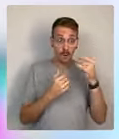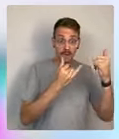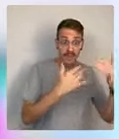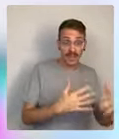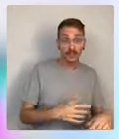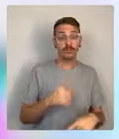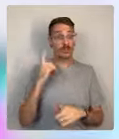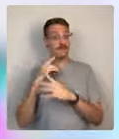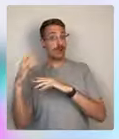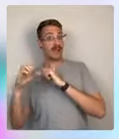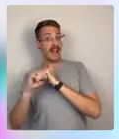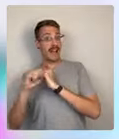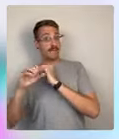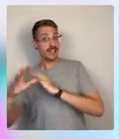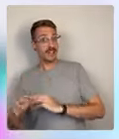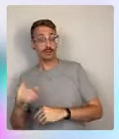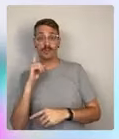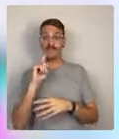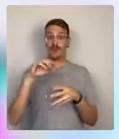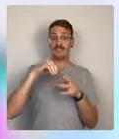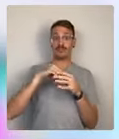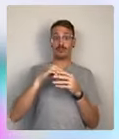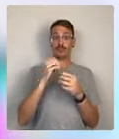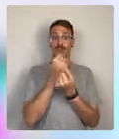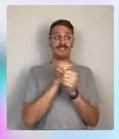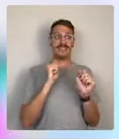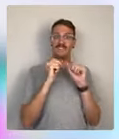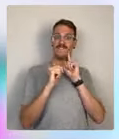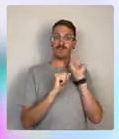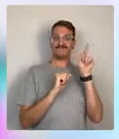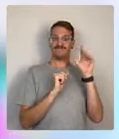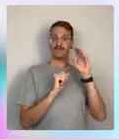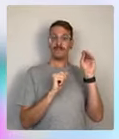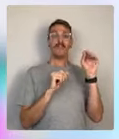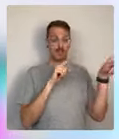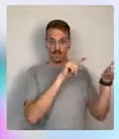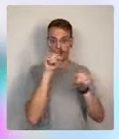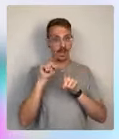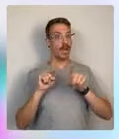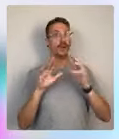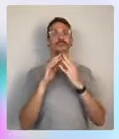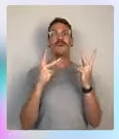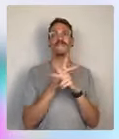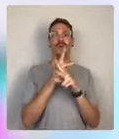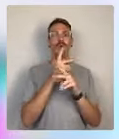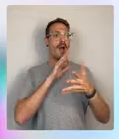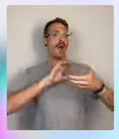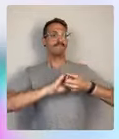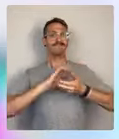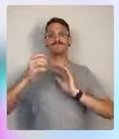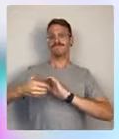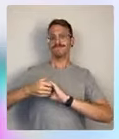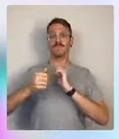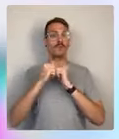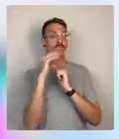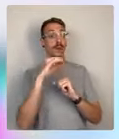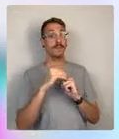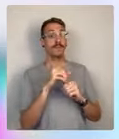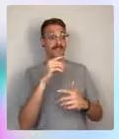Are we moderating for advertisers? Are we moderating for the internal cycle within the company? And so we try to partner with companies